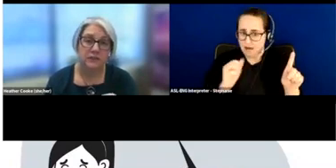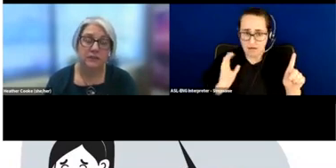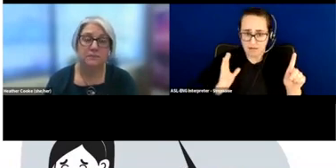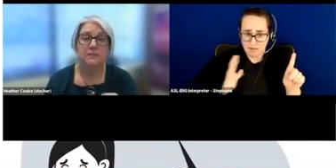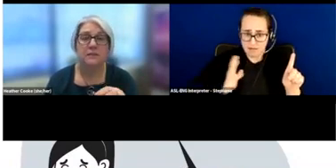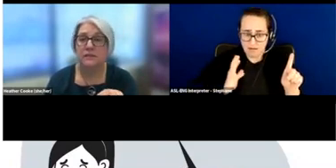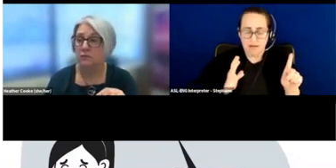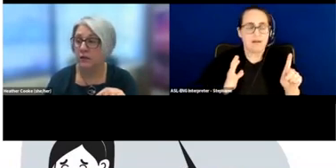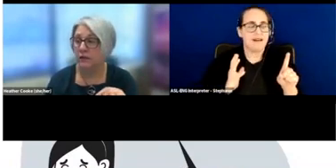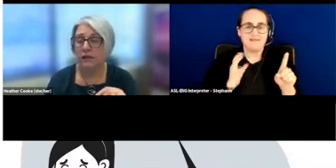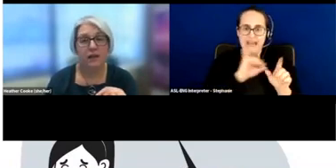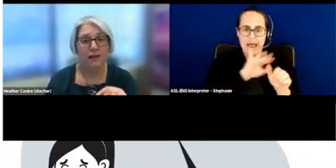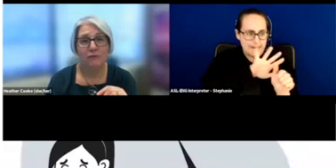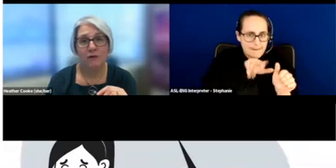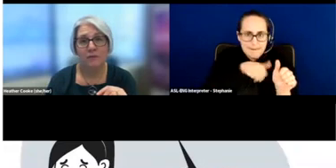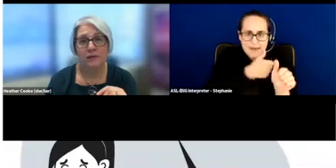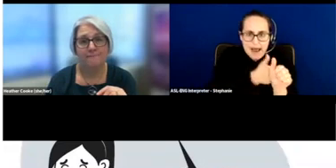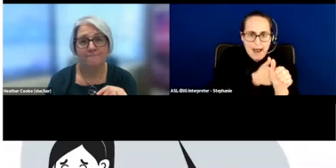relationships, teamwork, and well-being.